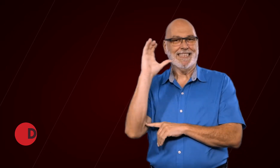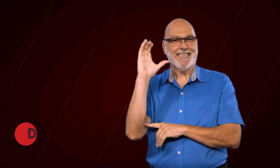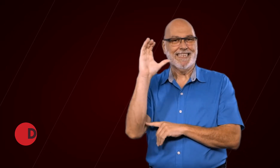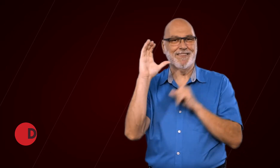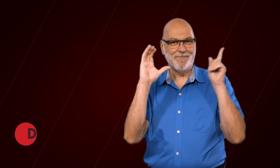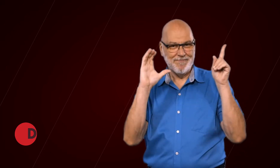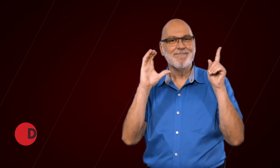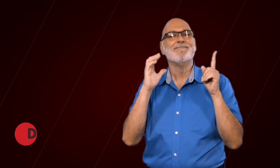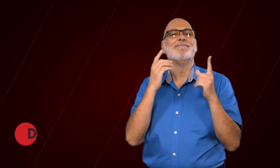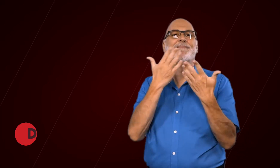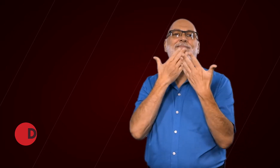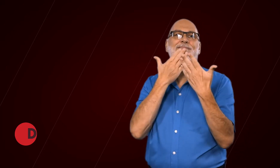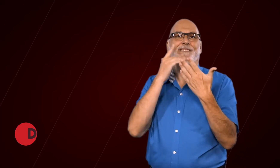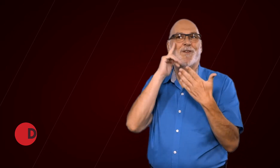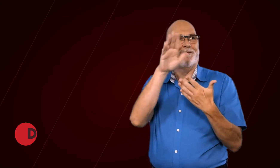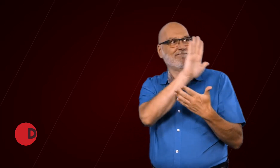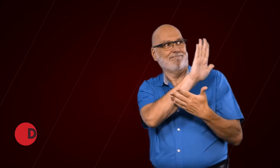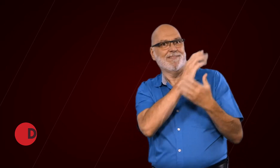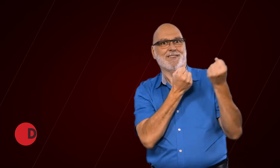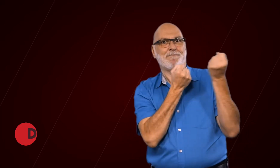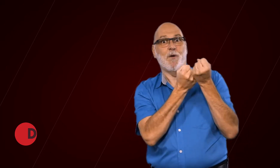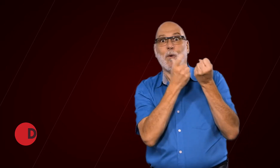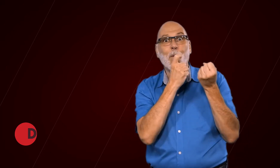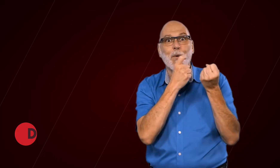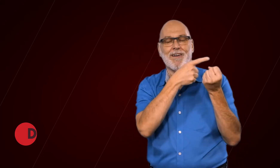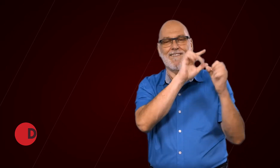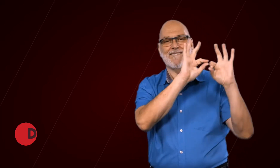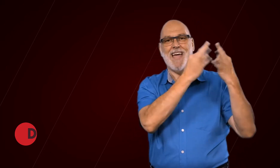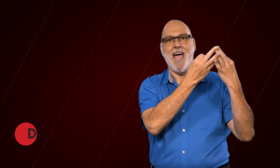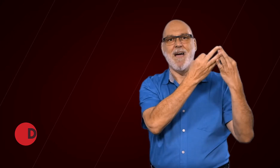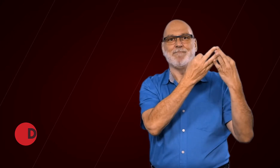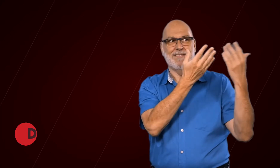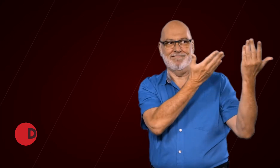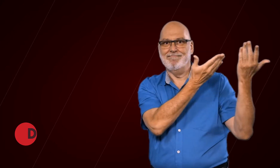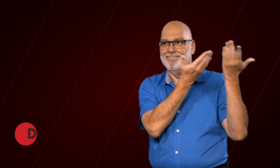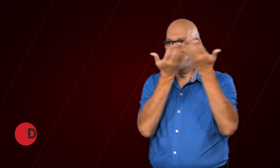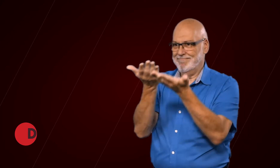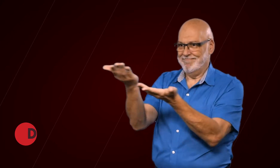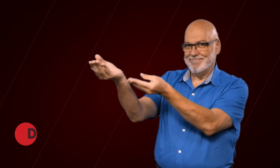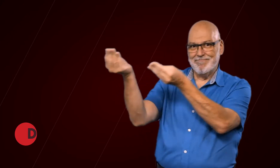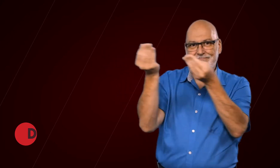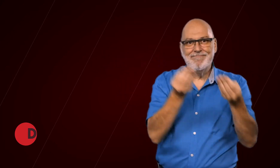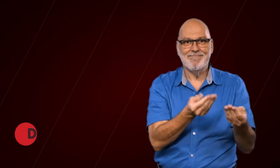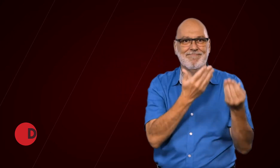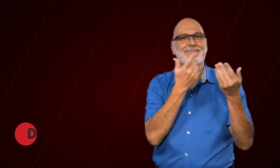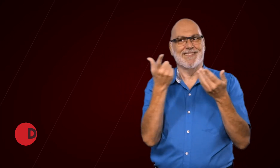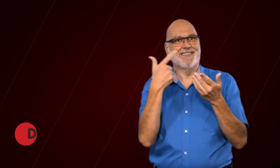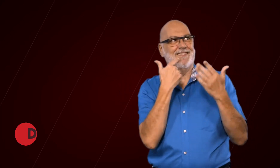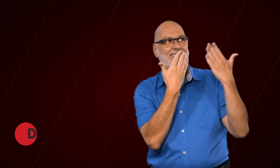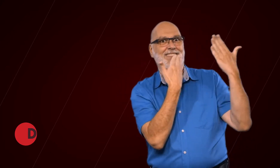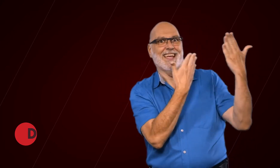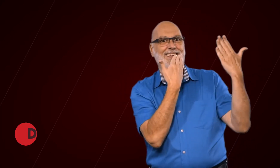thanks to sponsorship from his family.